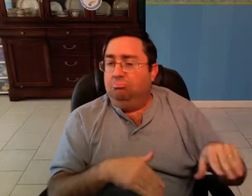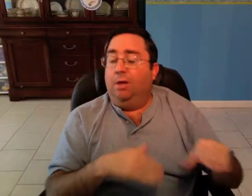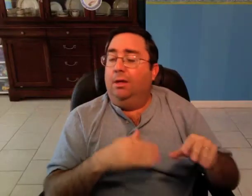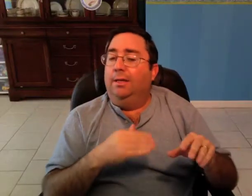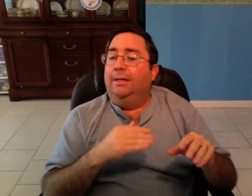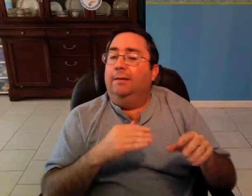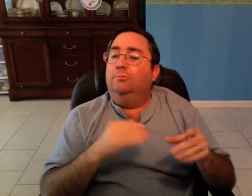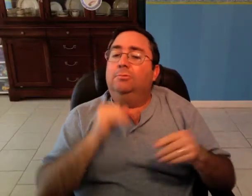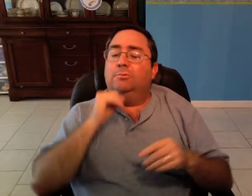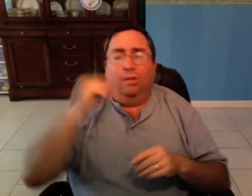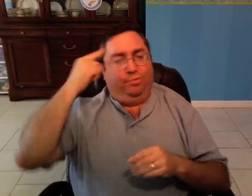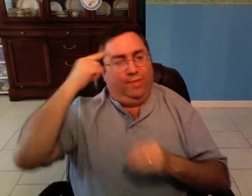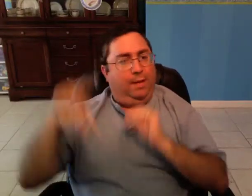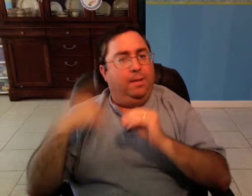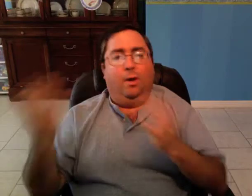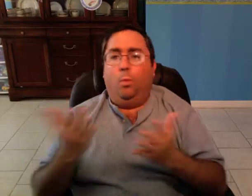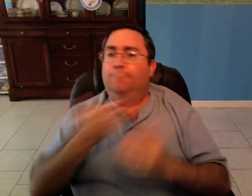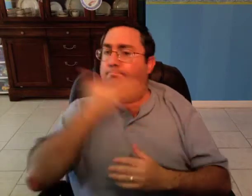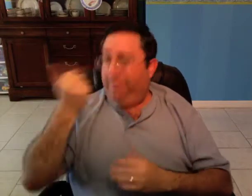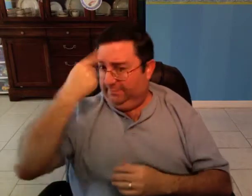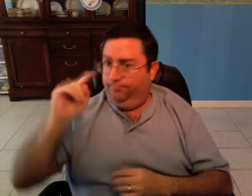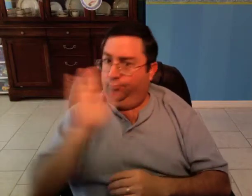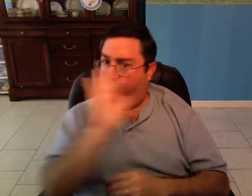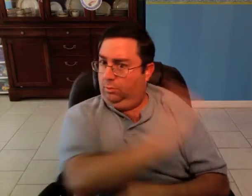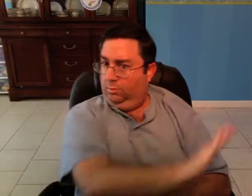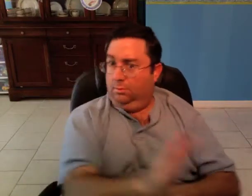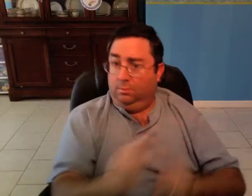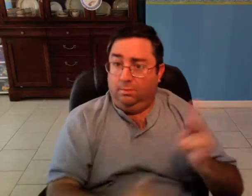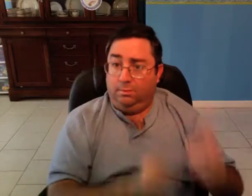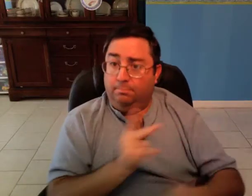She wasn't thinking about what was best for her people.